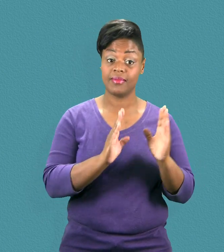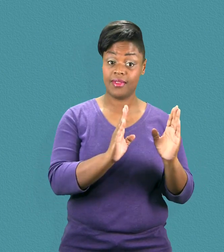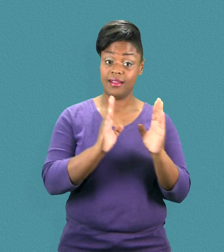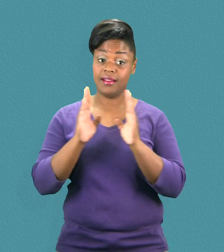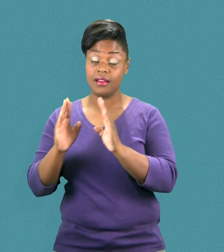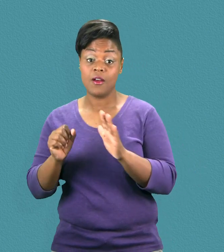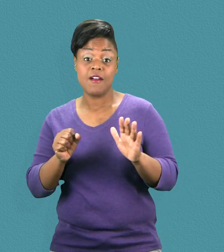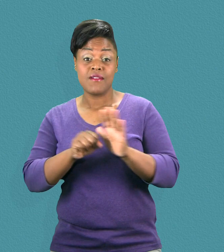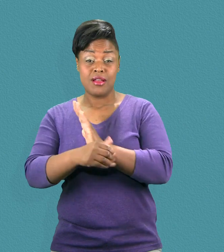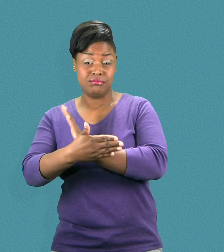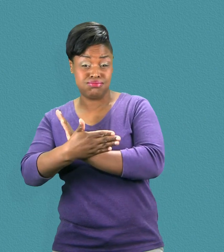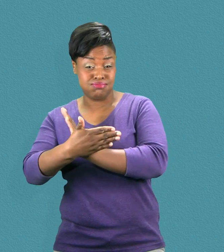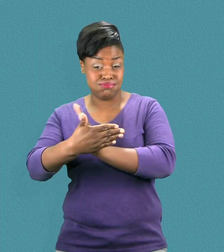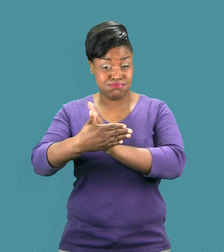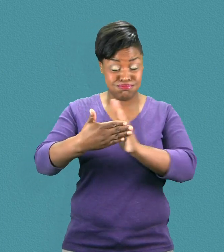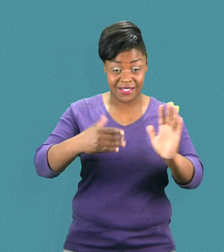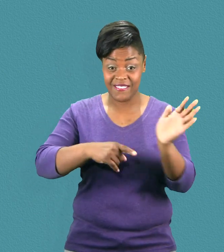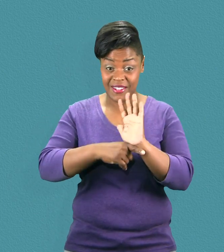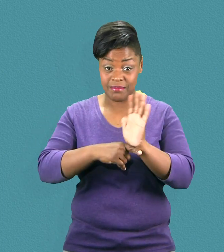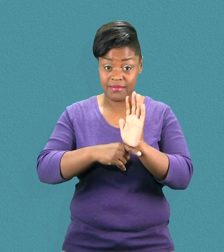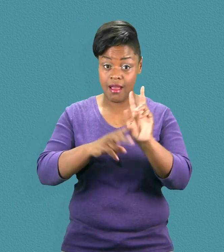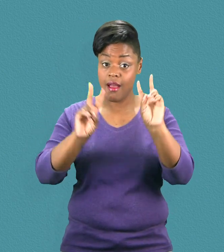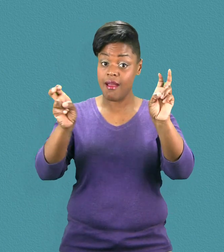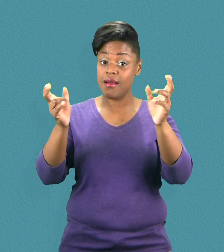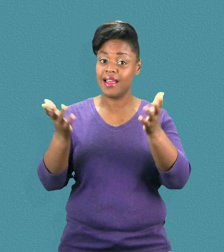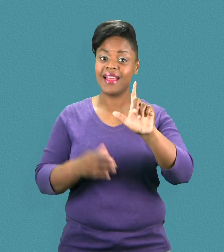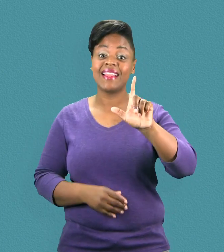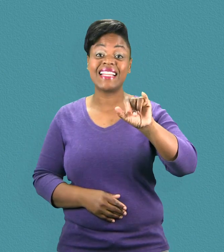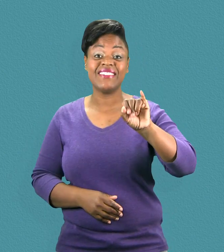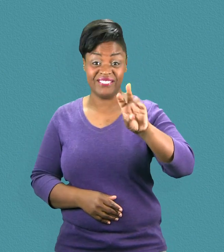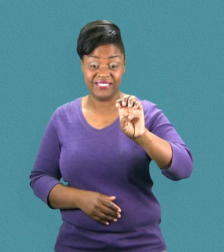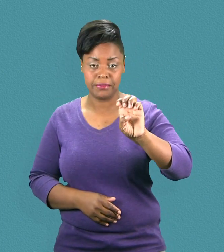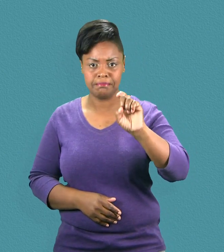Full-length live and near-live programs.